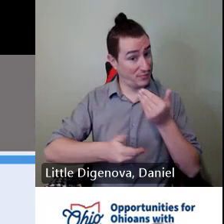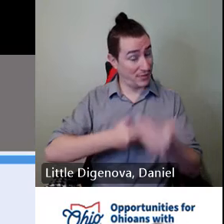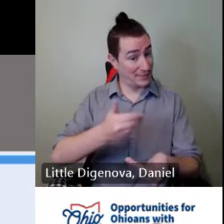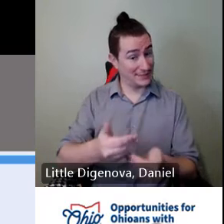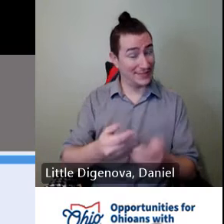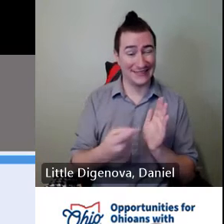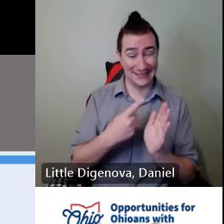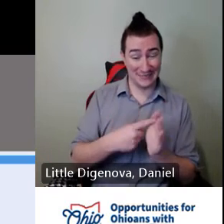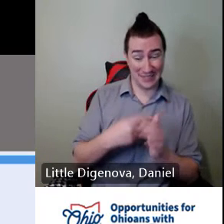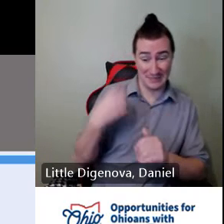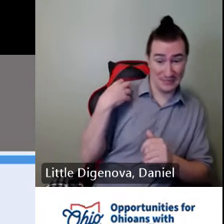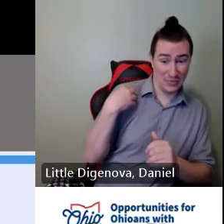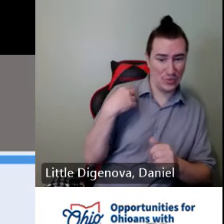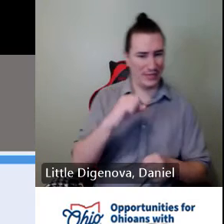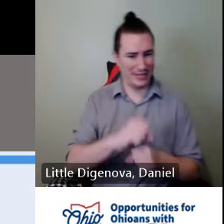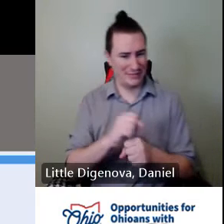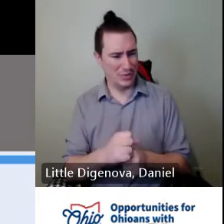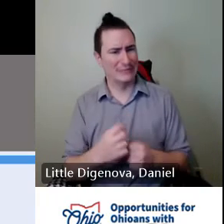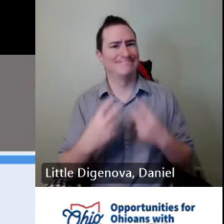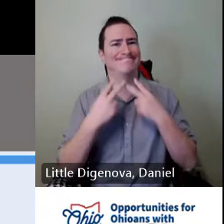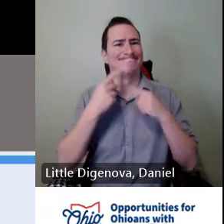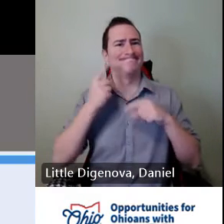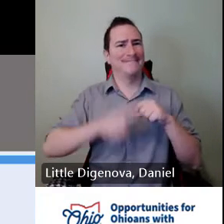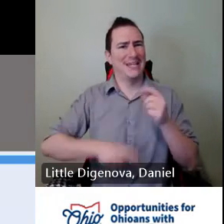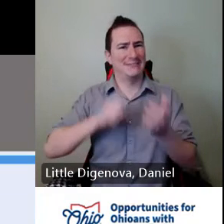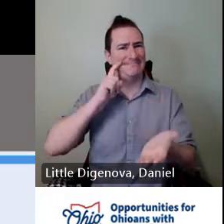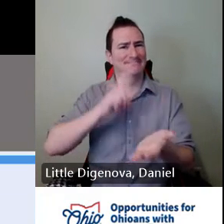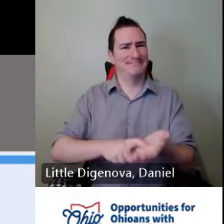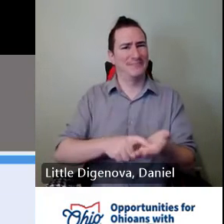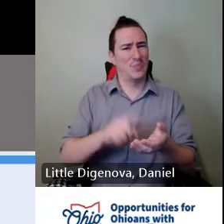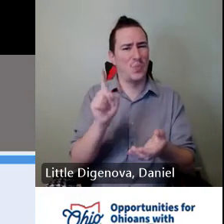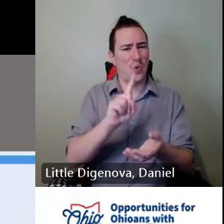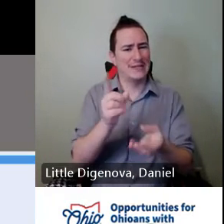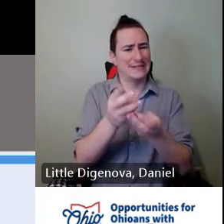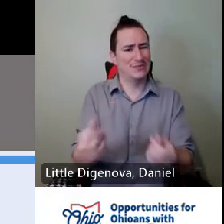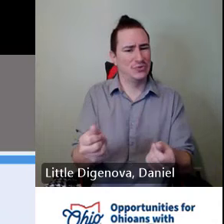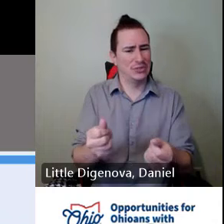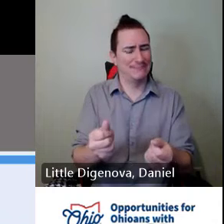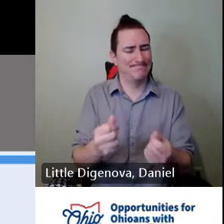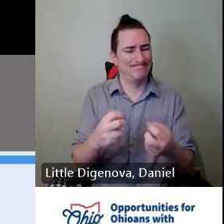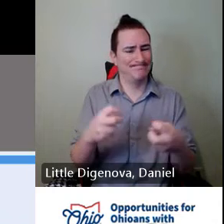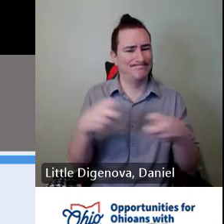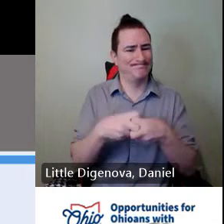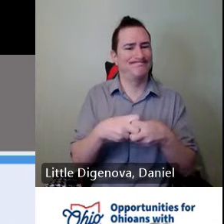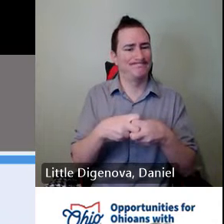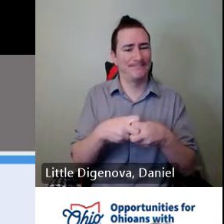effective accommodation, and so it can be helpful to be familiar with external resources that can help.